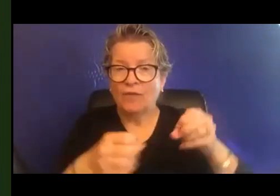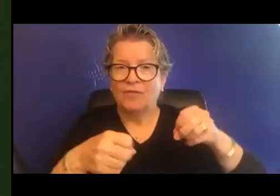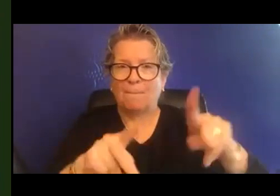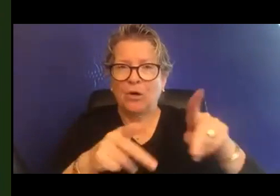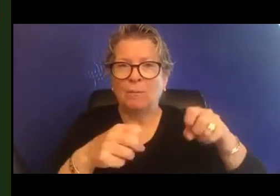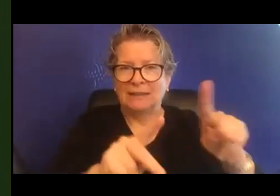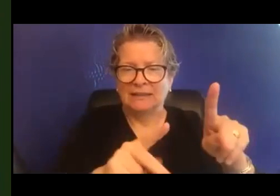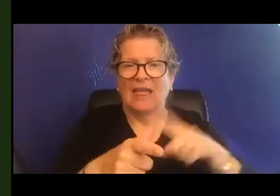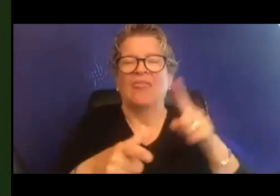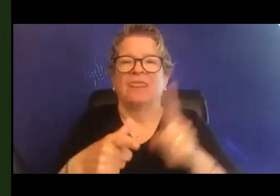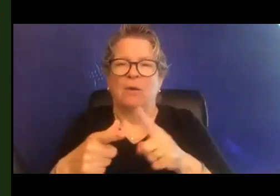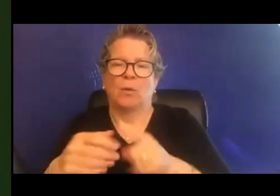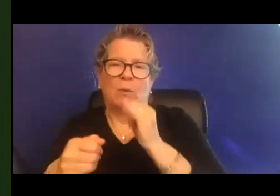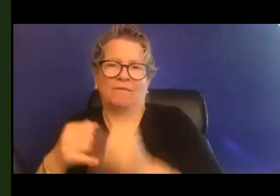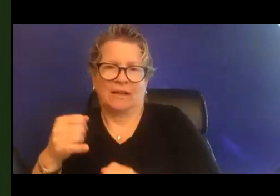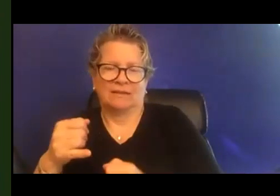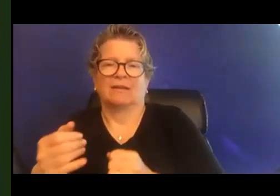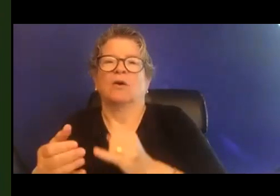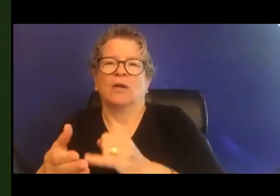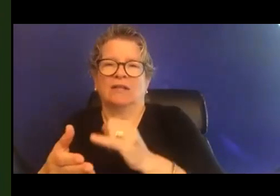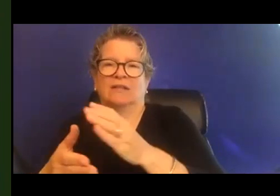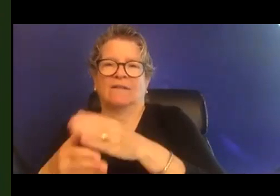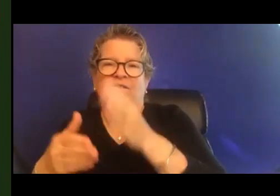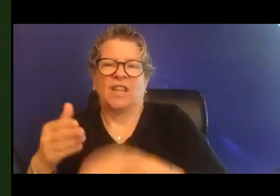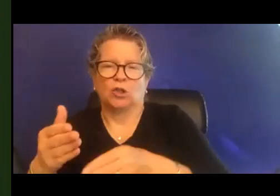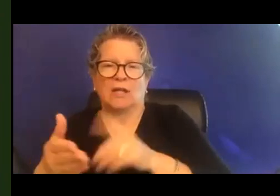After design is complete, there's a period when the